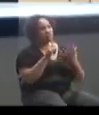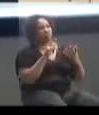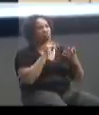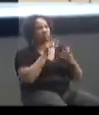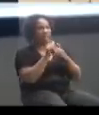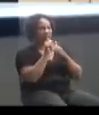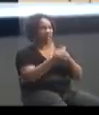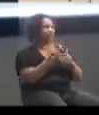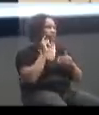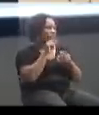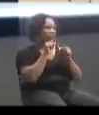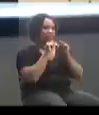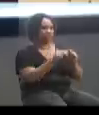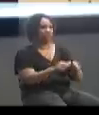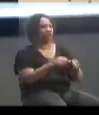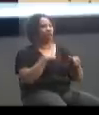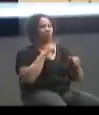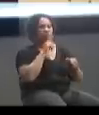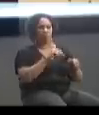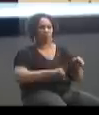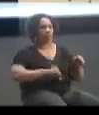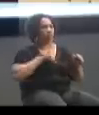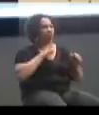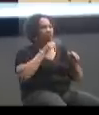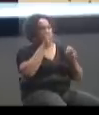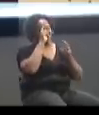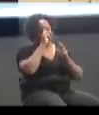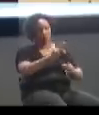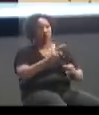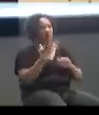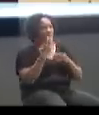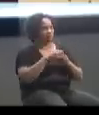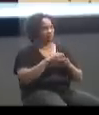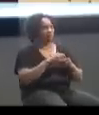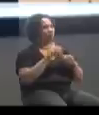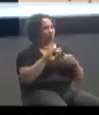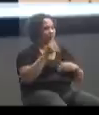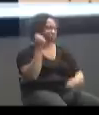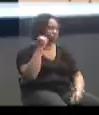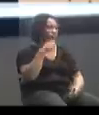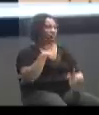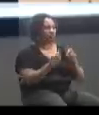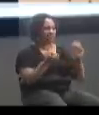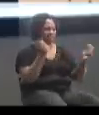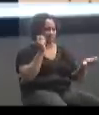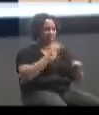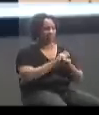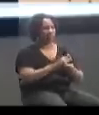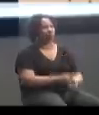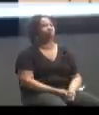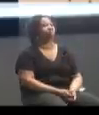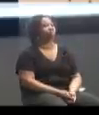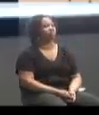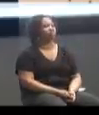GSA IS ON THE FOREFRONT OF SUSTAINABILITY I'M VERY, VERY PROUD AND HONORED TO BE A PART OF THIS MOVEMENT AND PART OF THIS EFFORT.